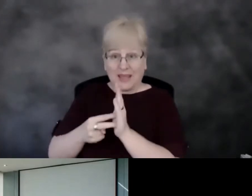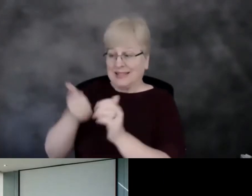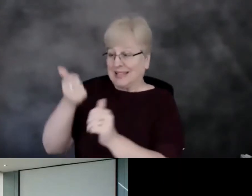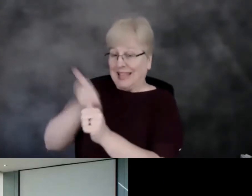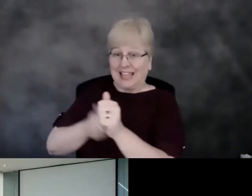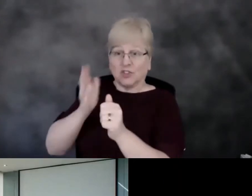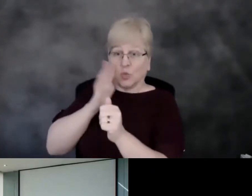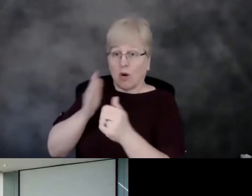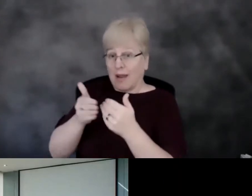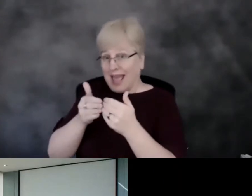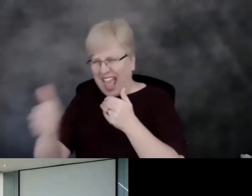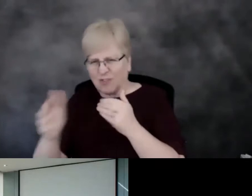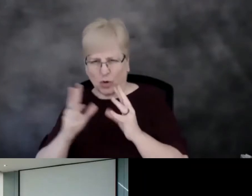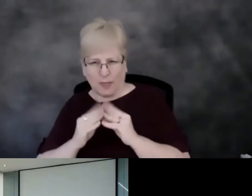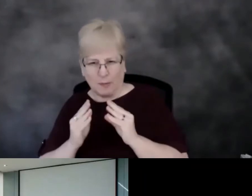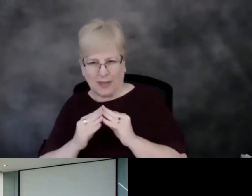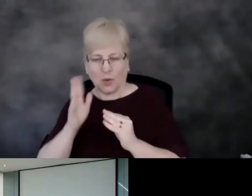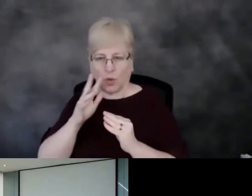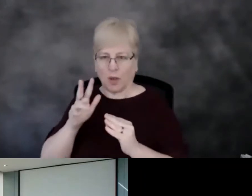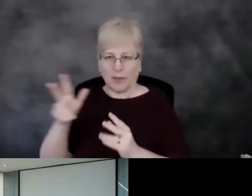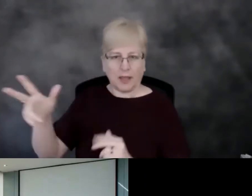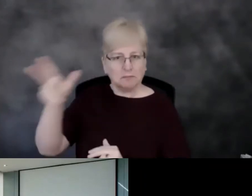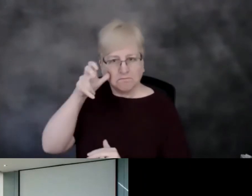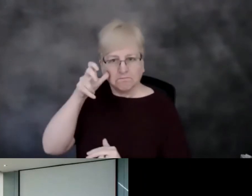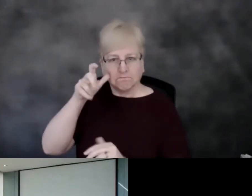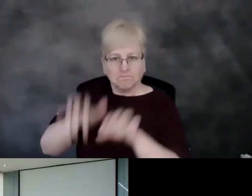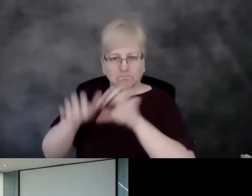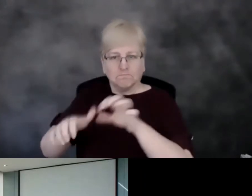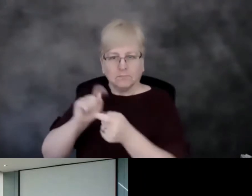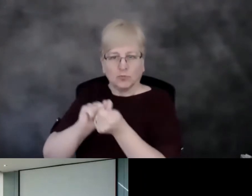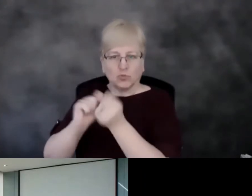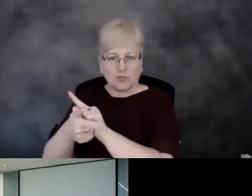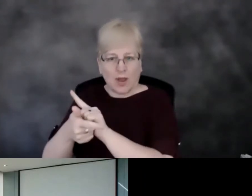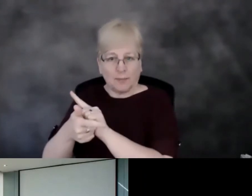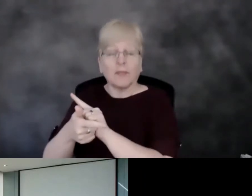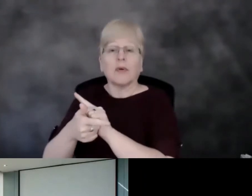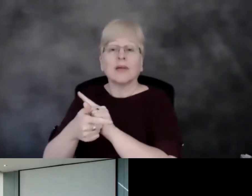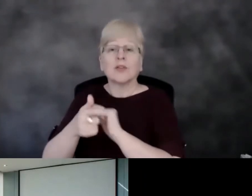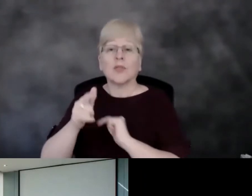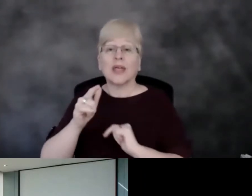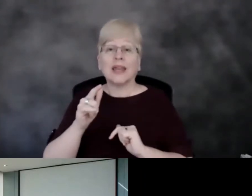so that when a viewer 16:12:38 hits the narration screen at the